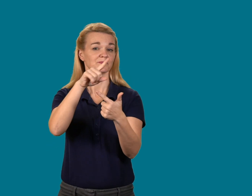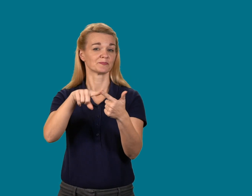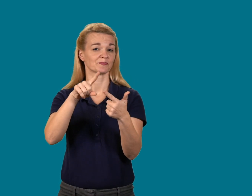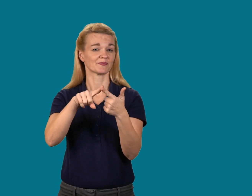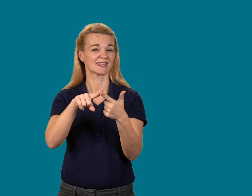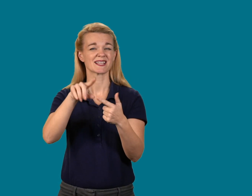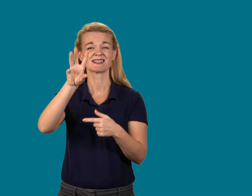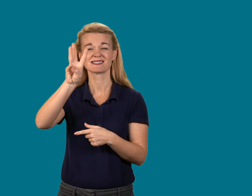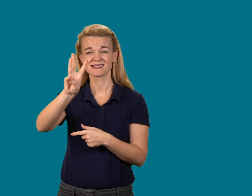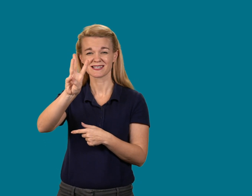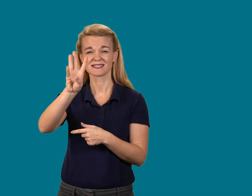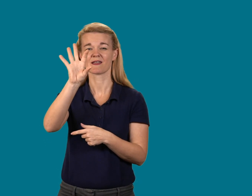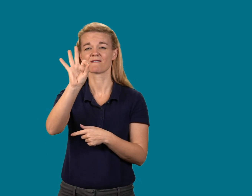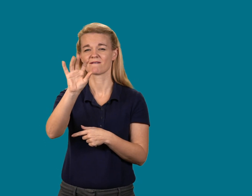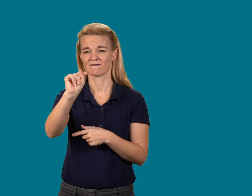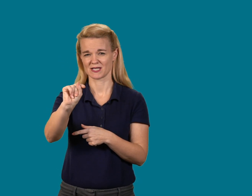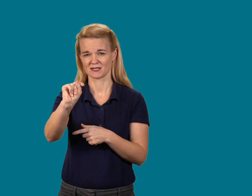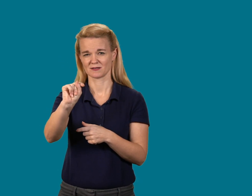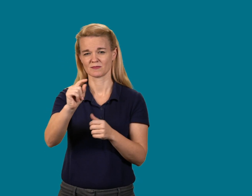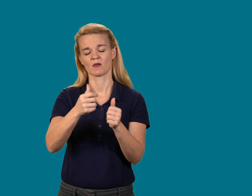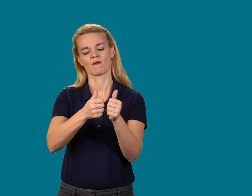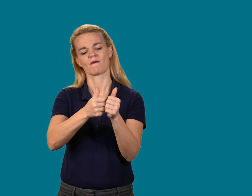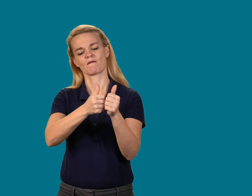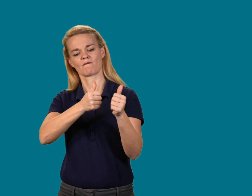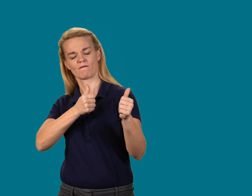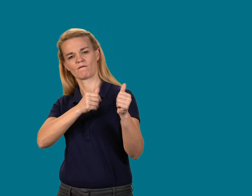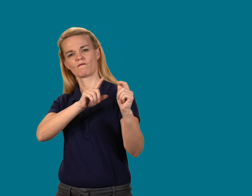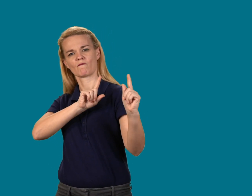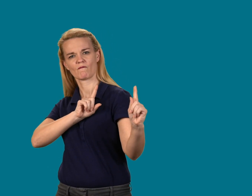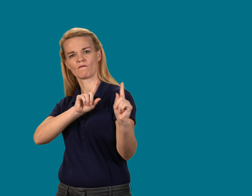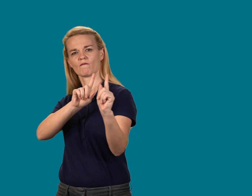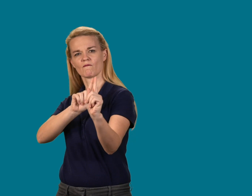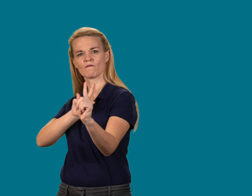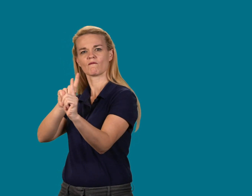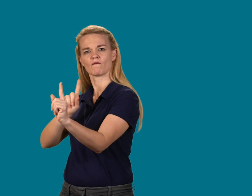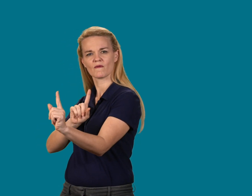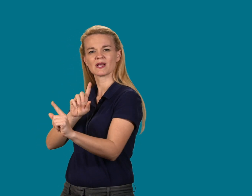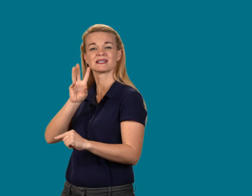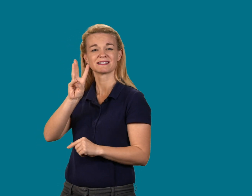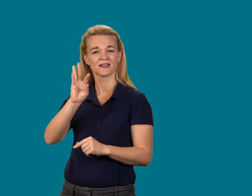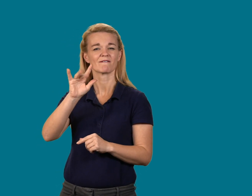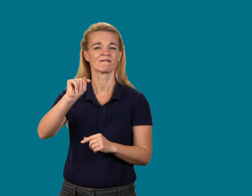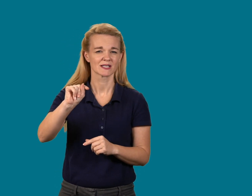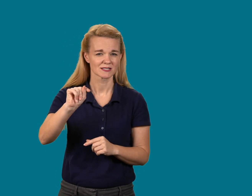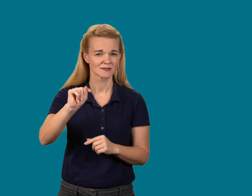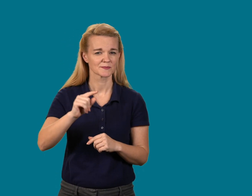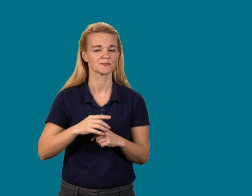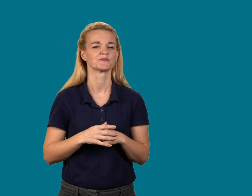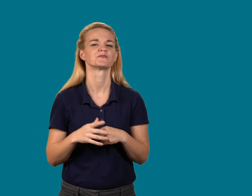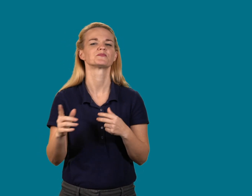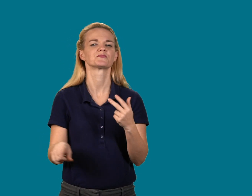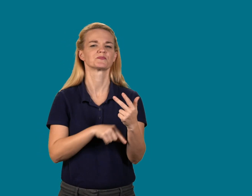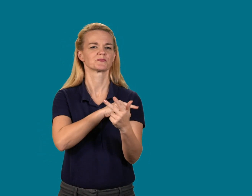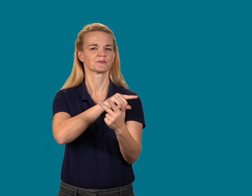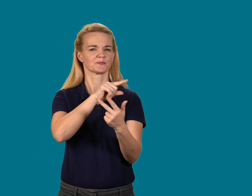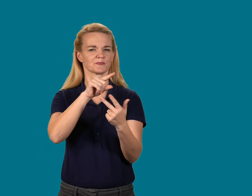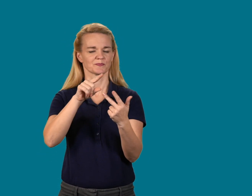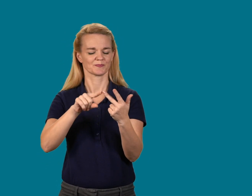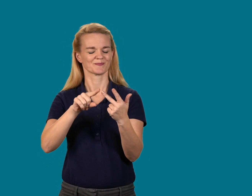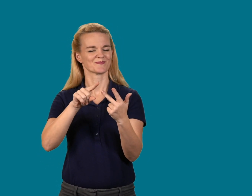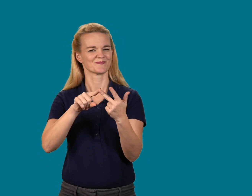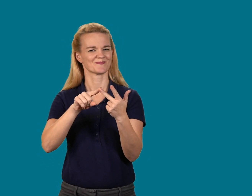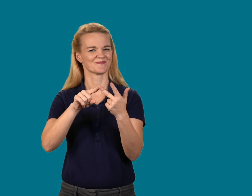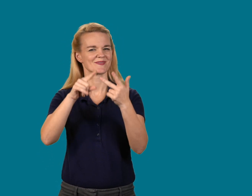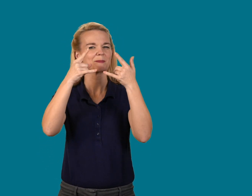keep a distance of at least six feet from other people,